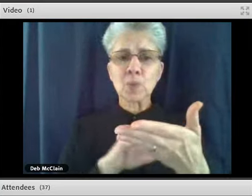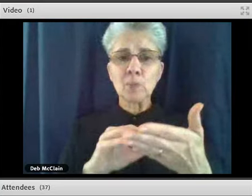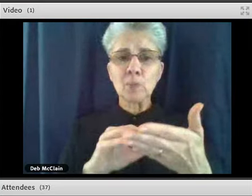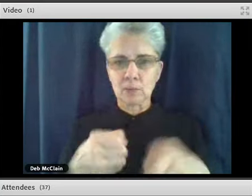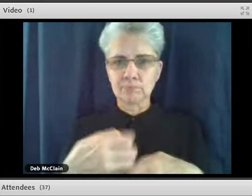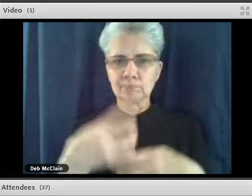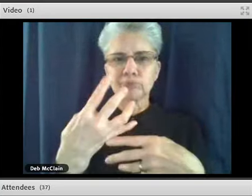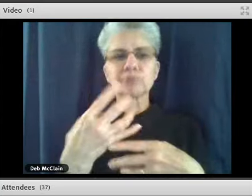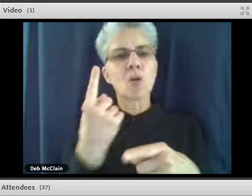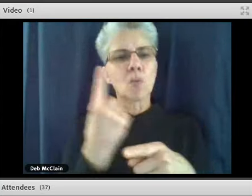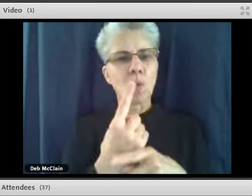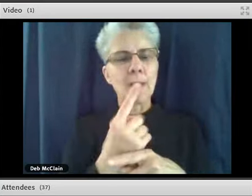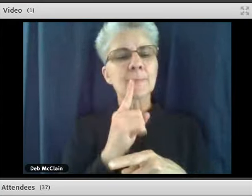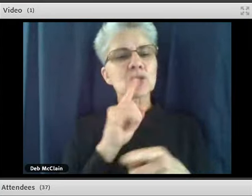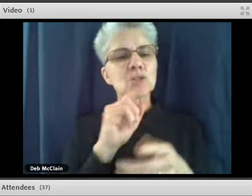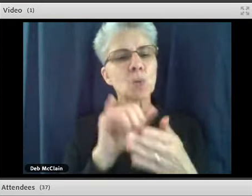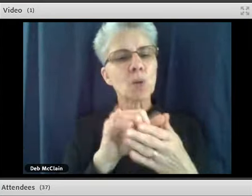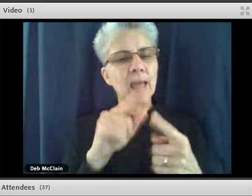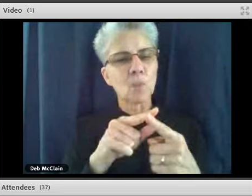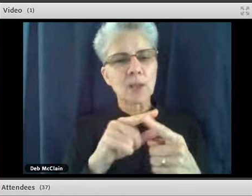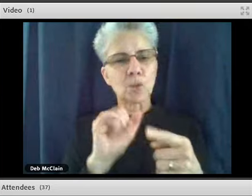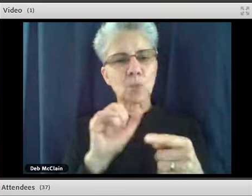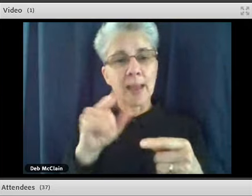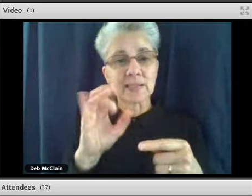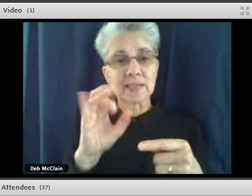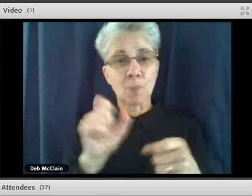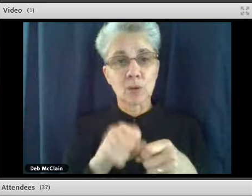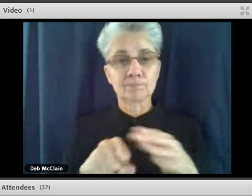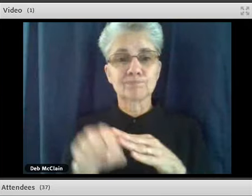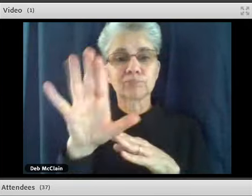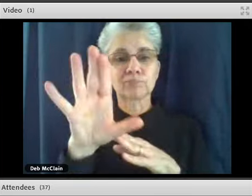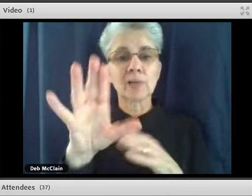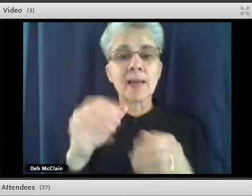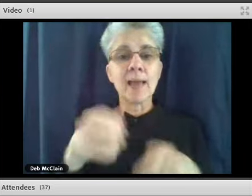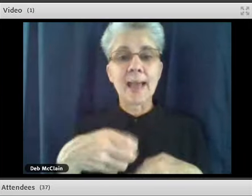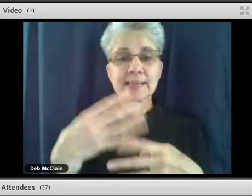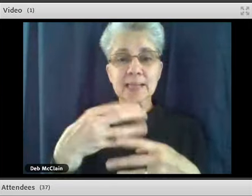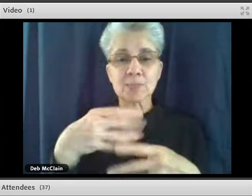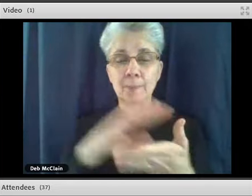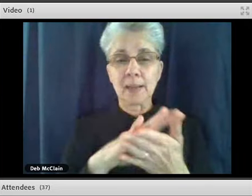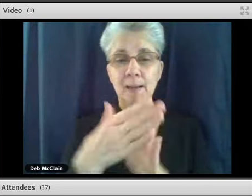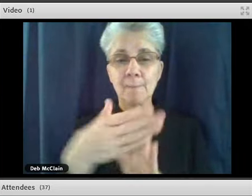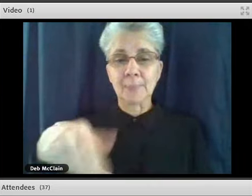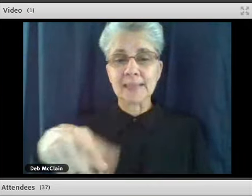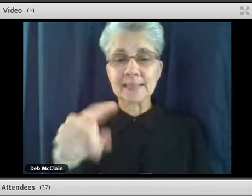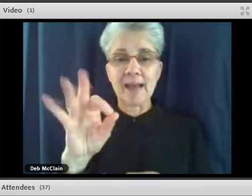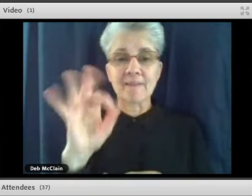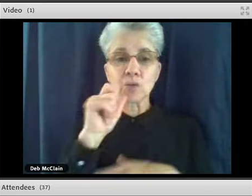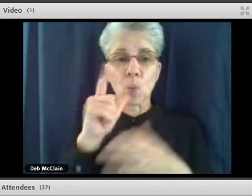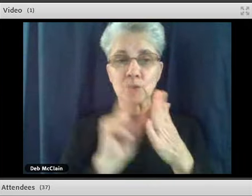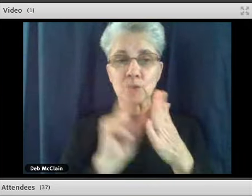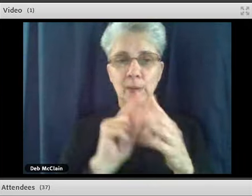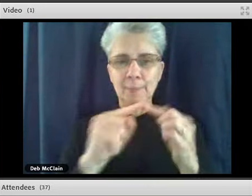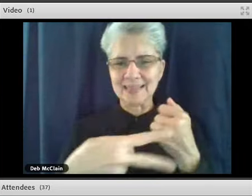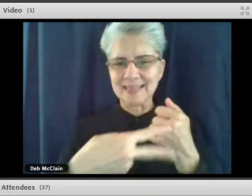so, when a screen reader picks it up, that you know where you are in the table. You want to make sure, when you export your Word documents to PDF,